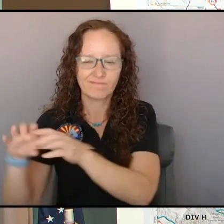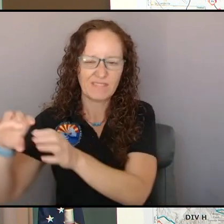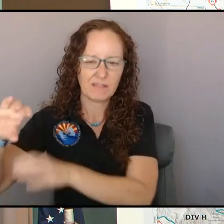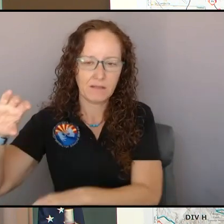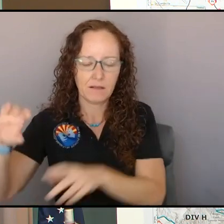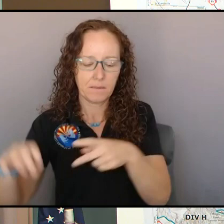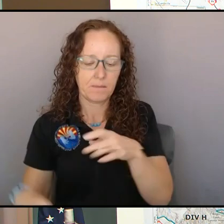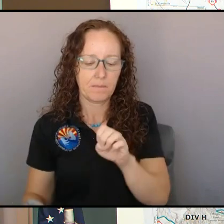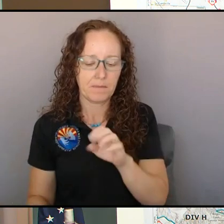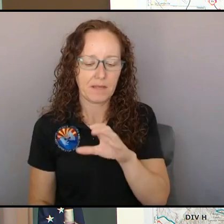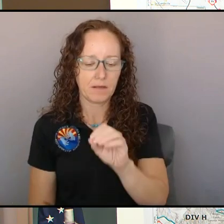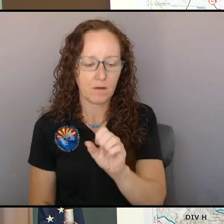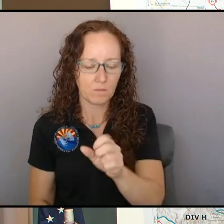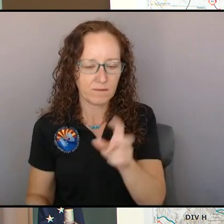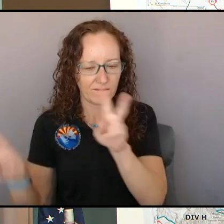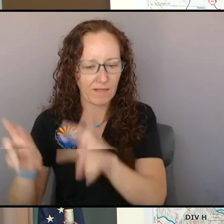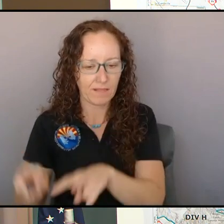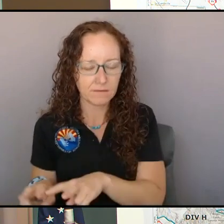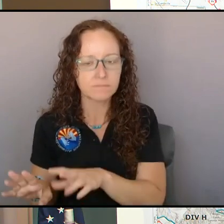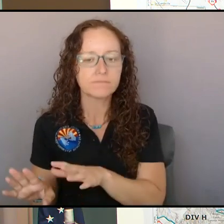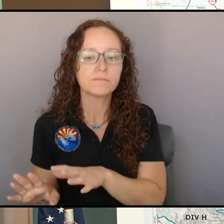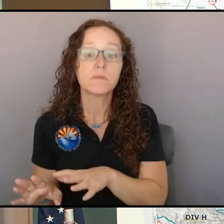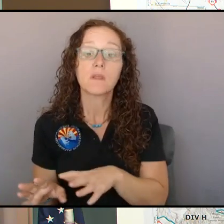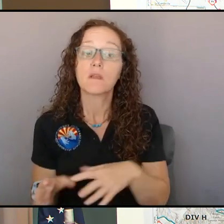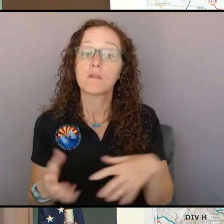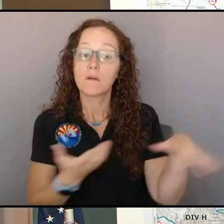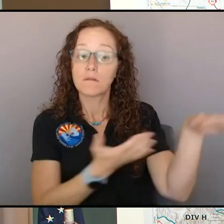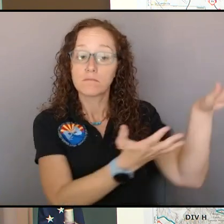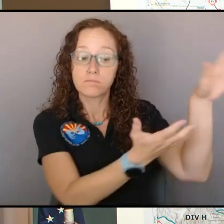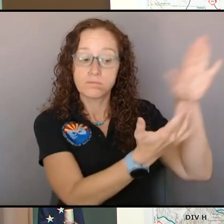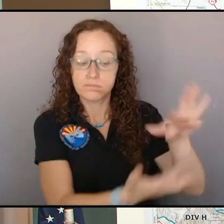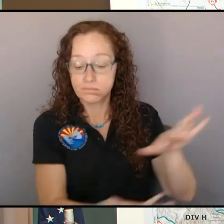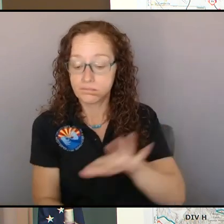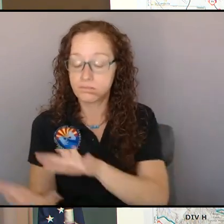behind this front was an extraordinary invigoration of